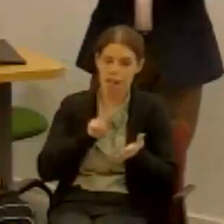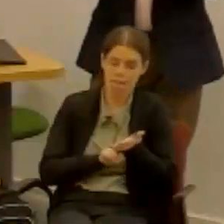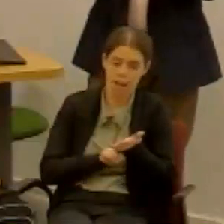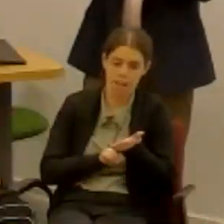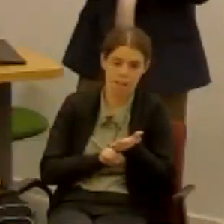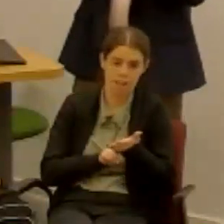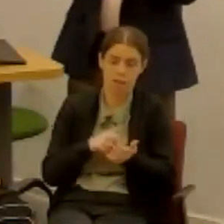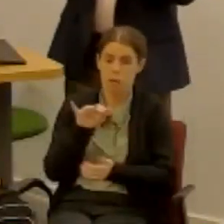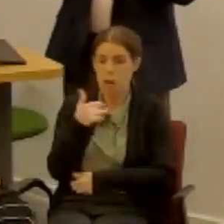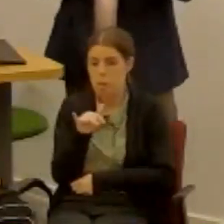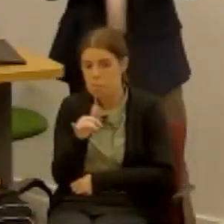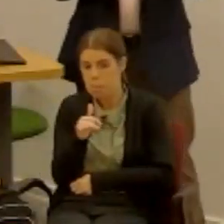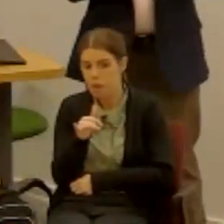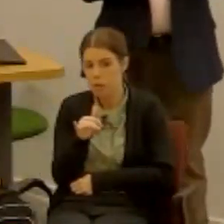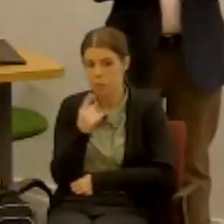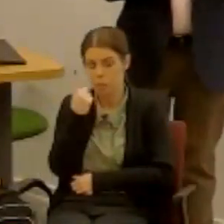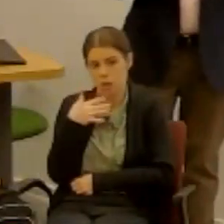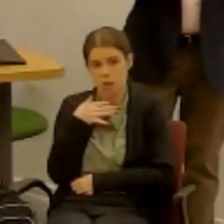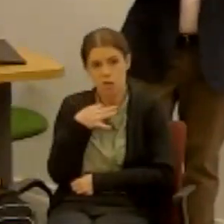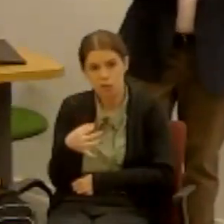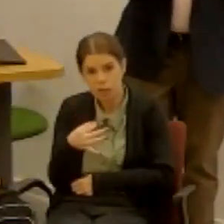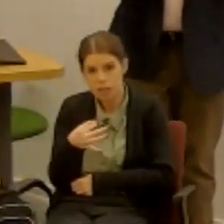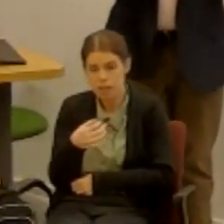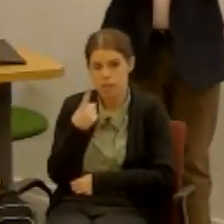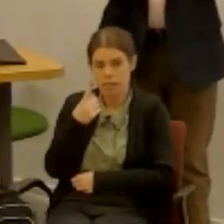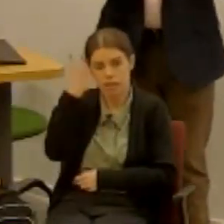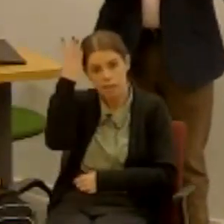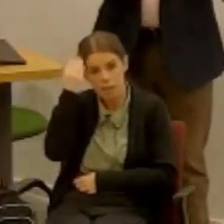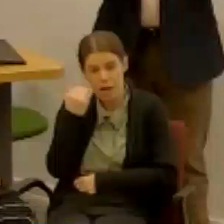So maybe, as one of the biggest risk factors for developing the benches getting old. maybe